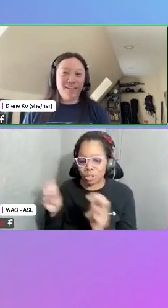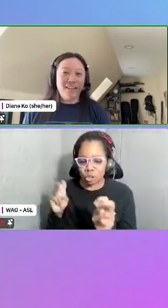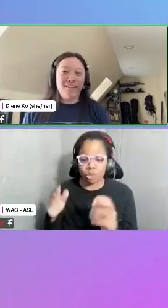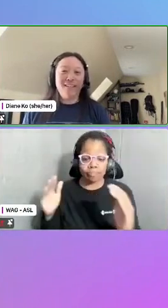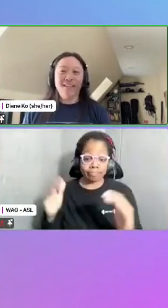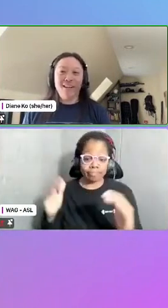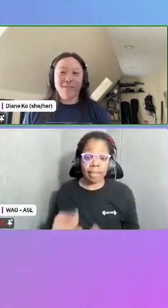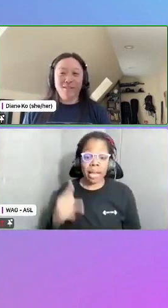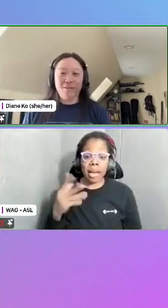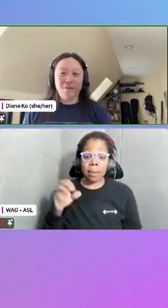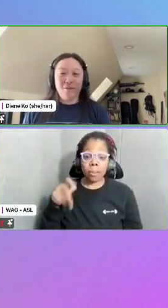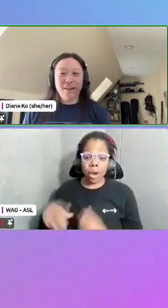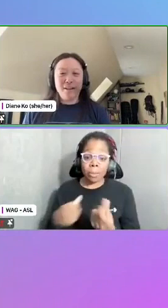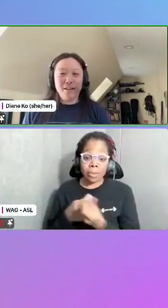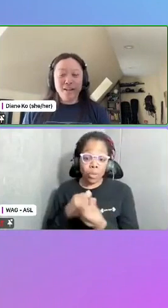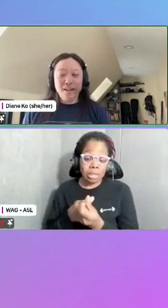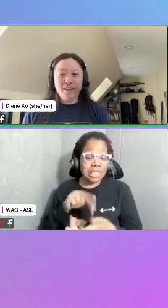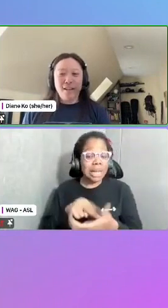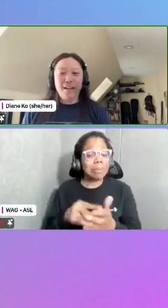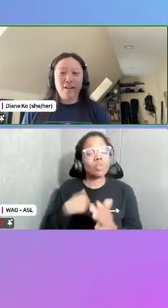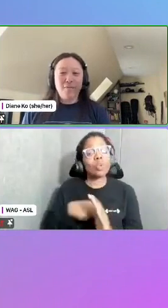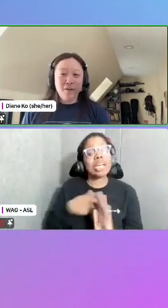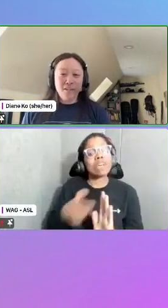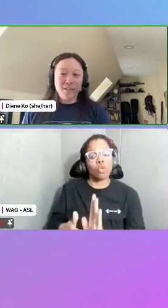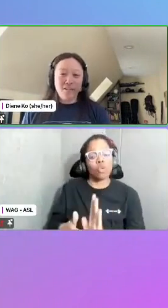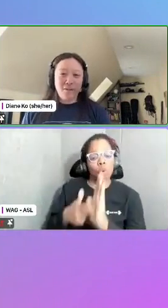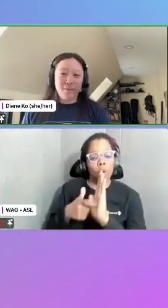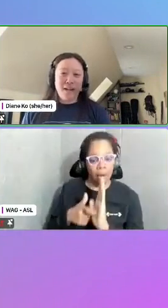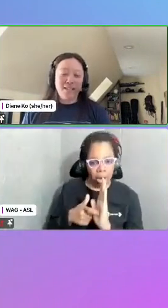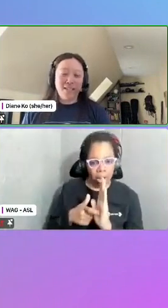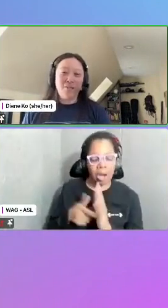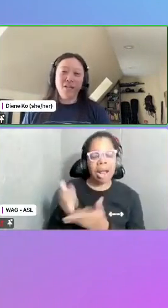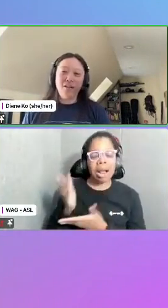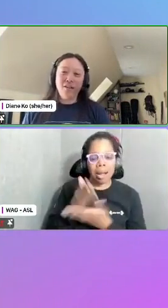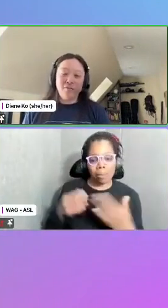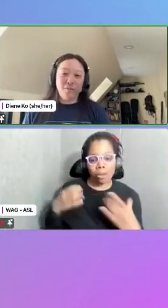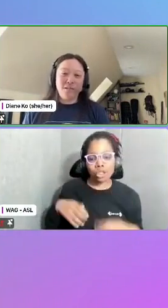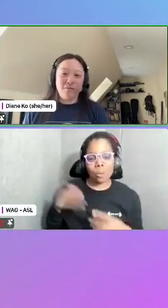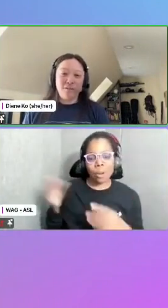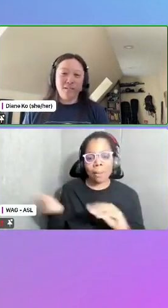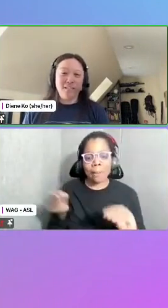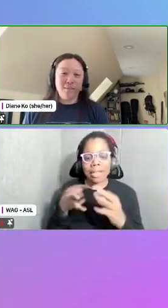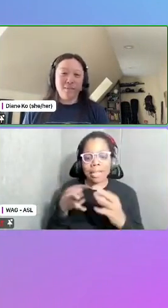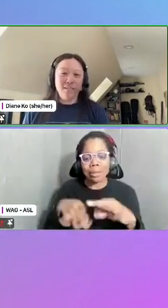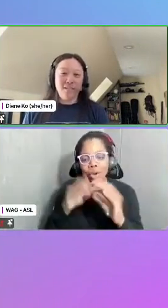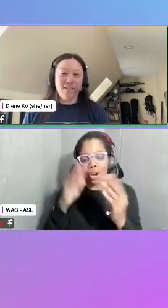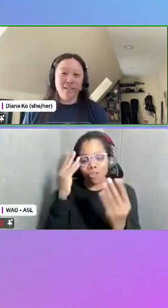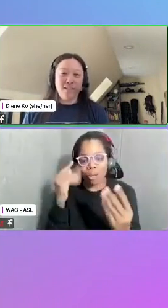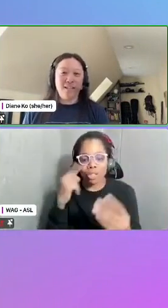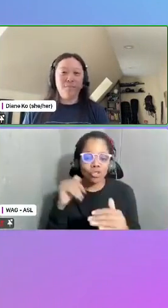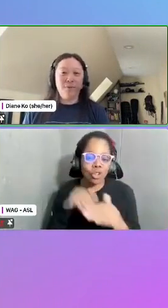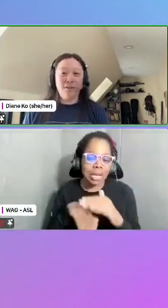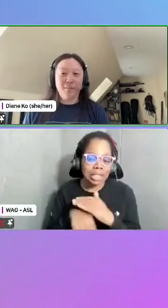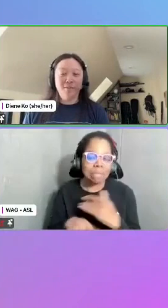the loose route, gives us the flexibility of how the